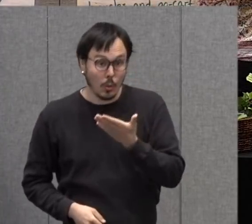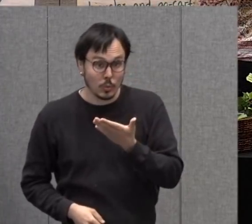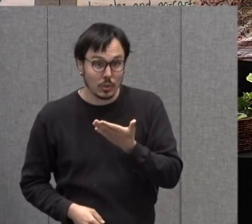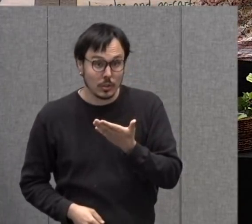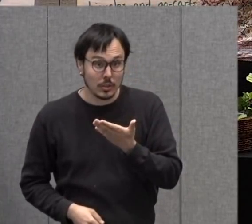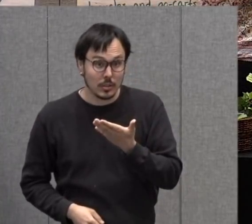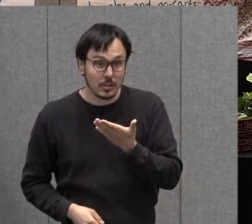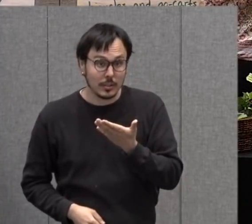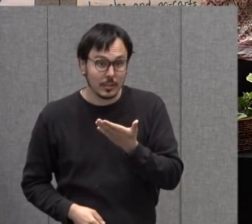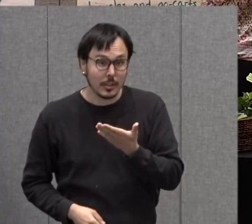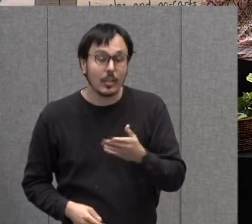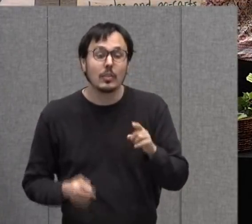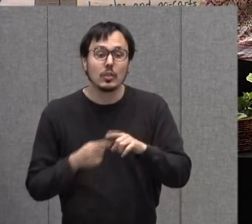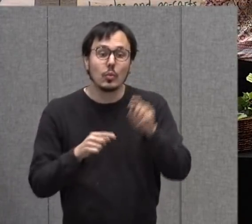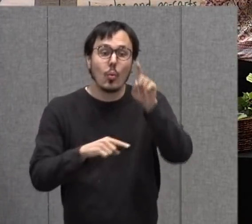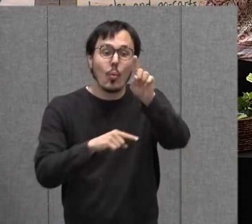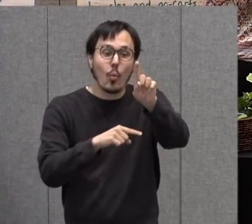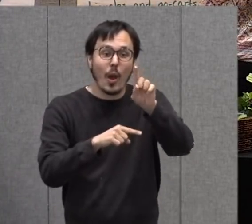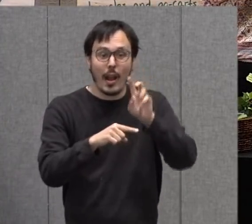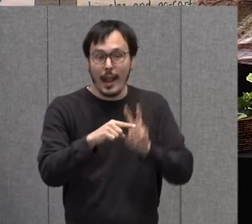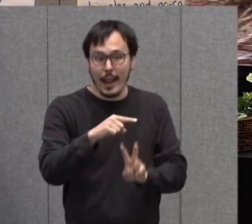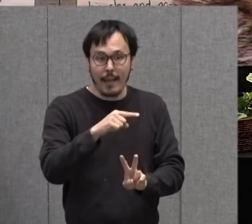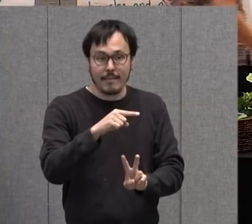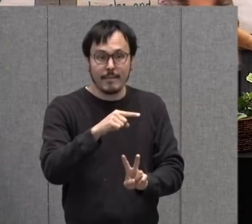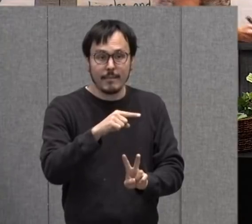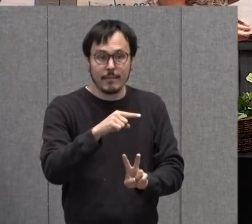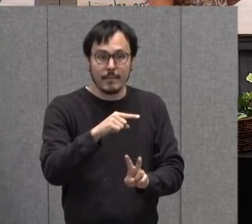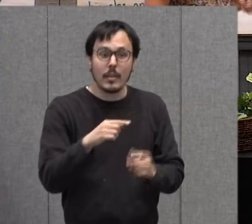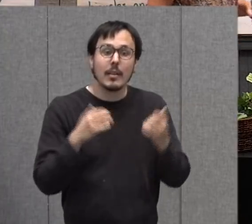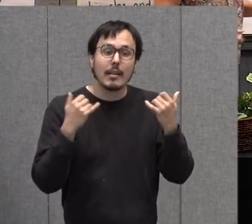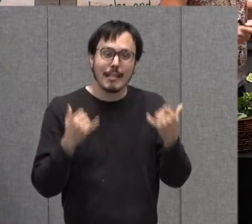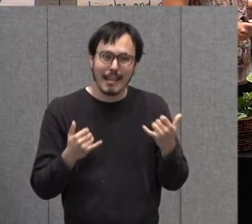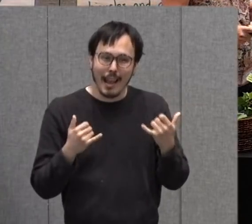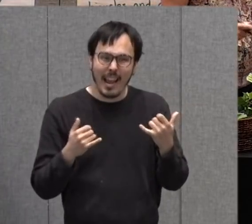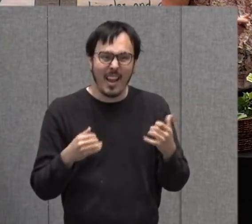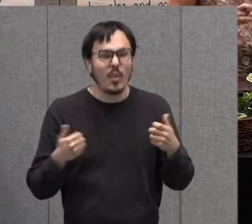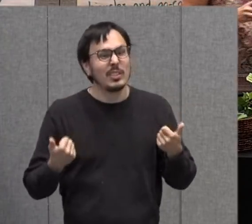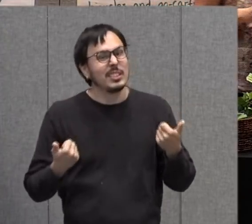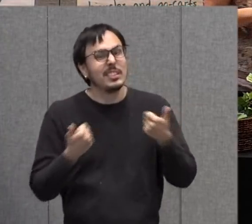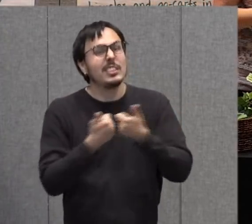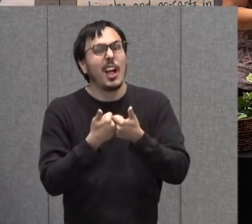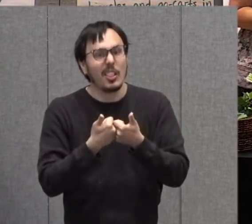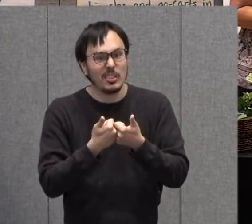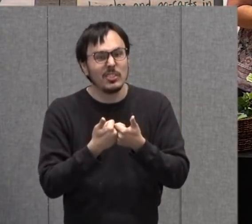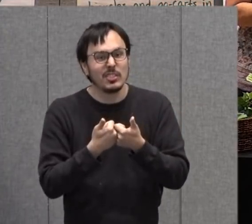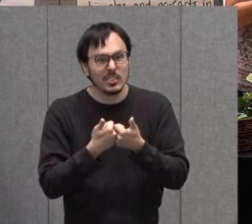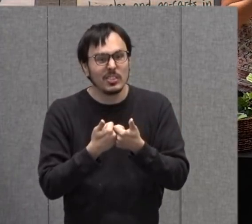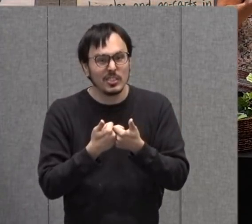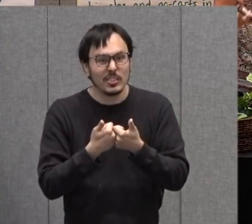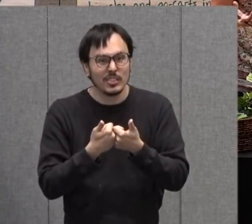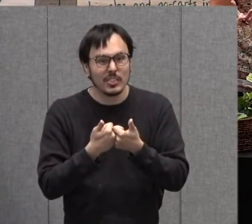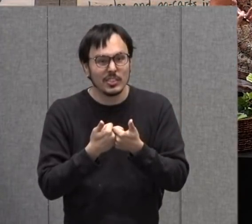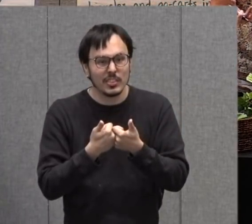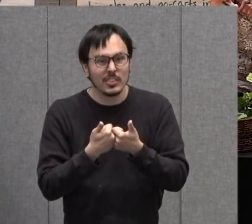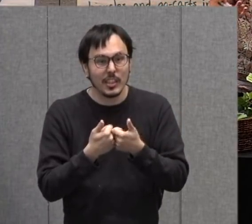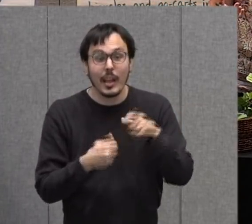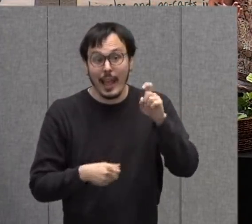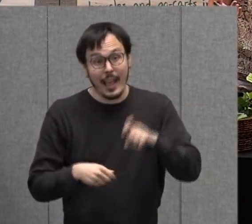to one half. Now, comes the hard part, we have to explain.